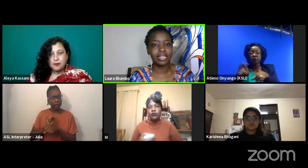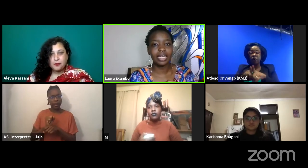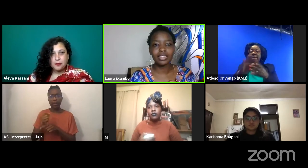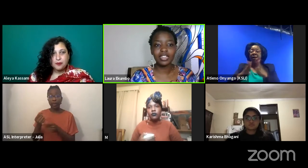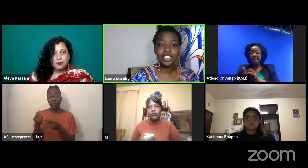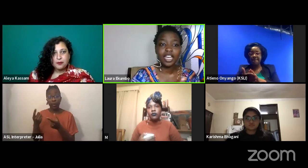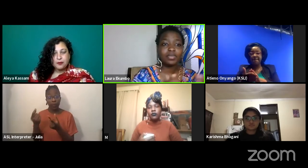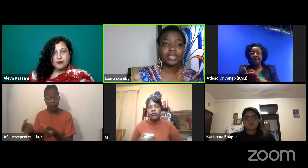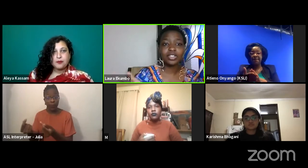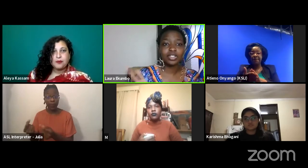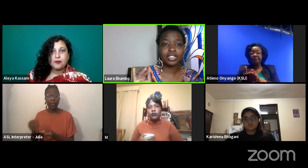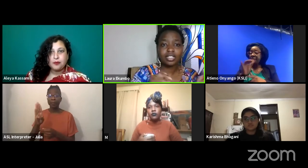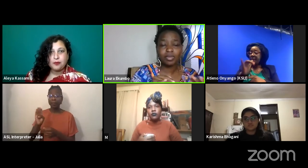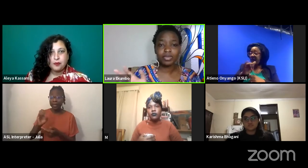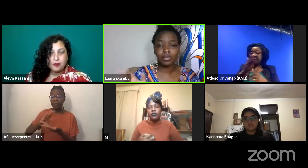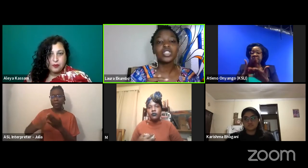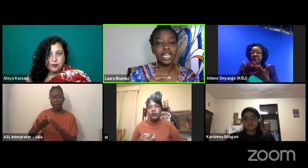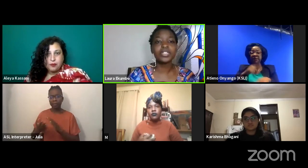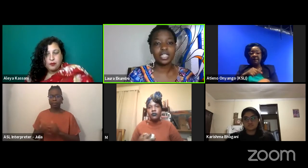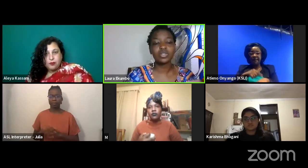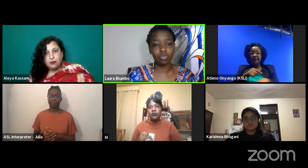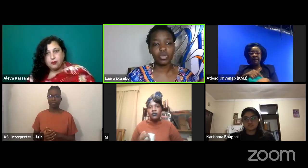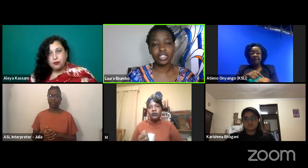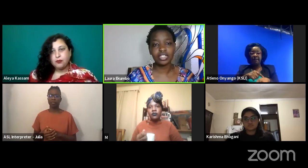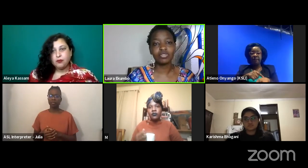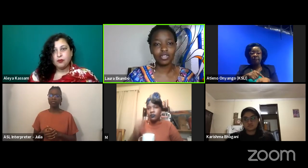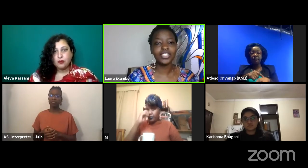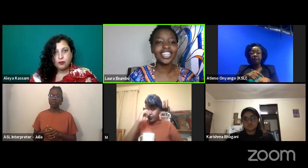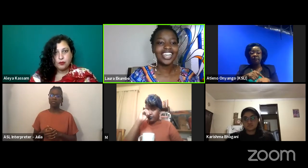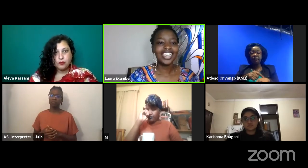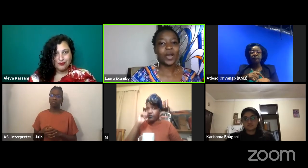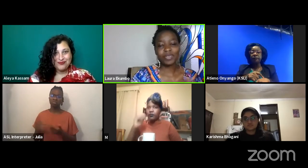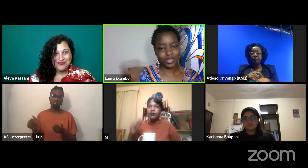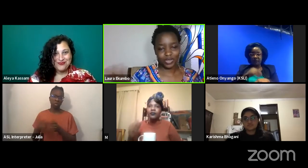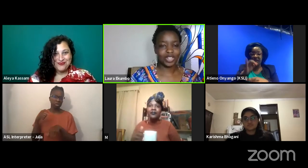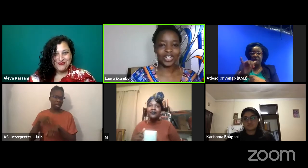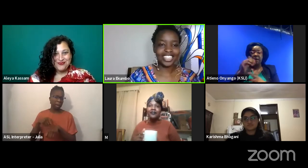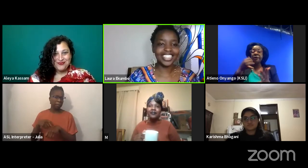And that sometime in it's sometimes most times there's words involved because we are writers.